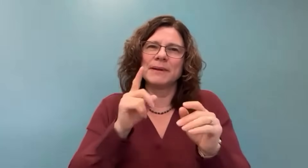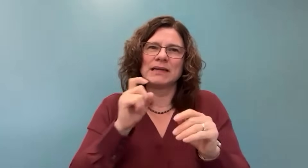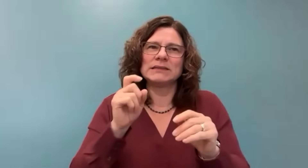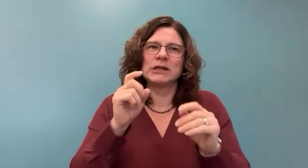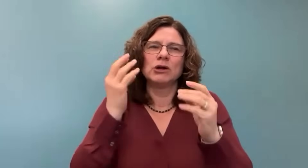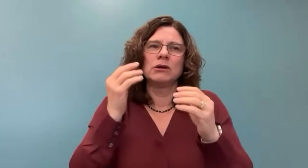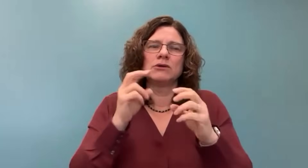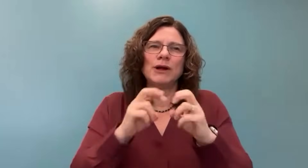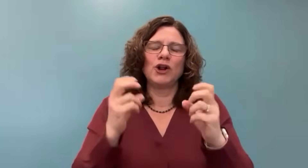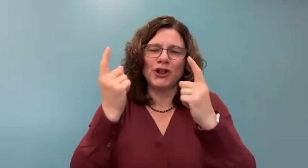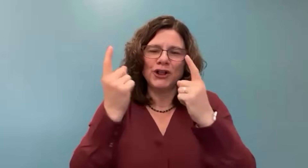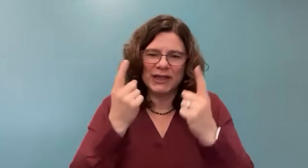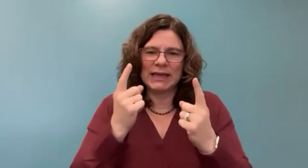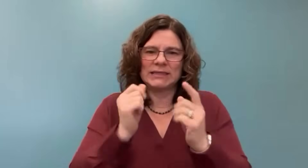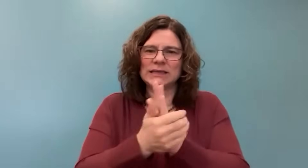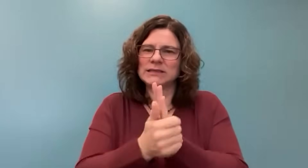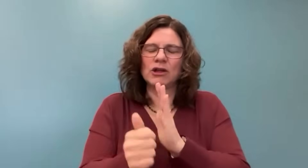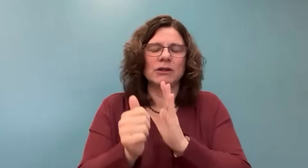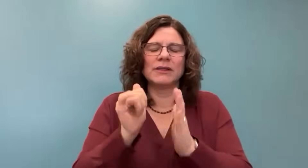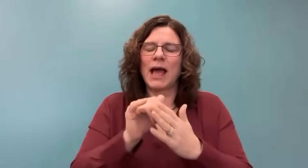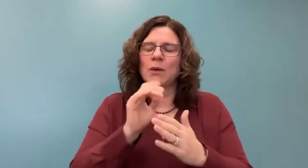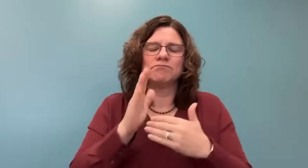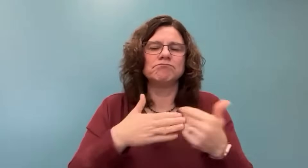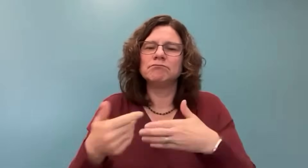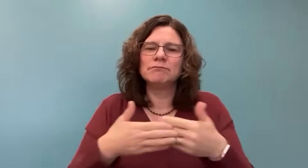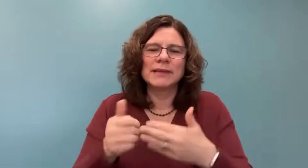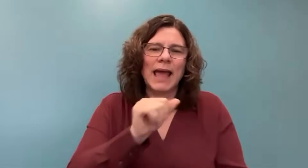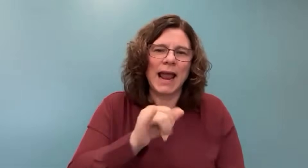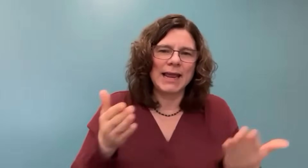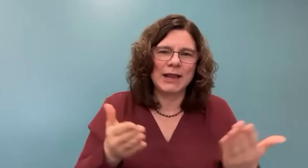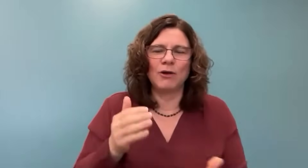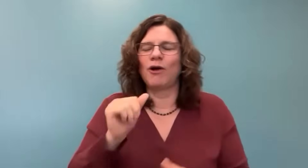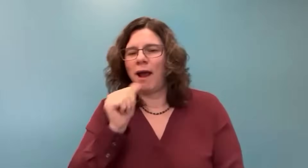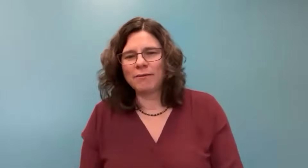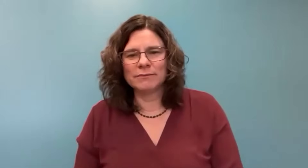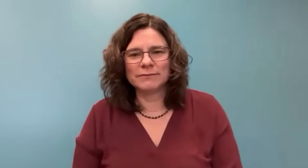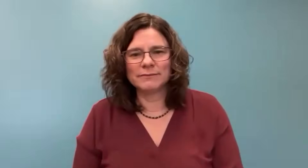Because critical thinking is a skill, regardless of whether AI is here or not.